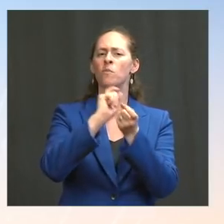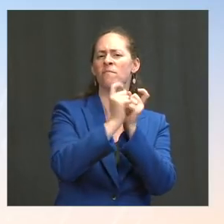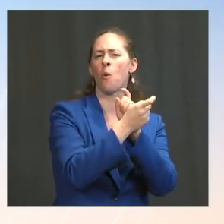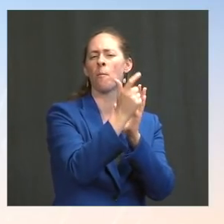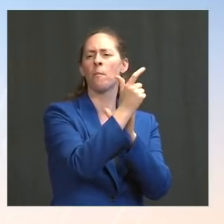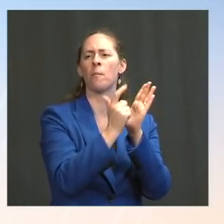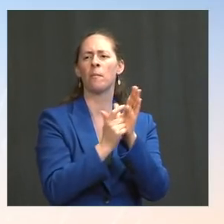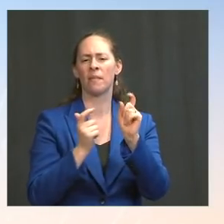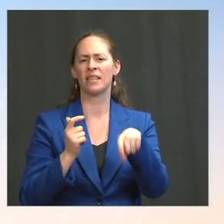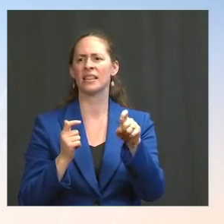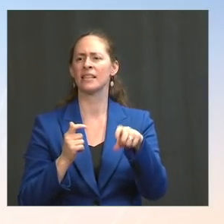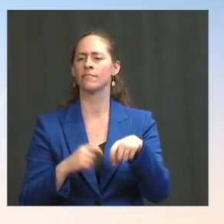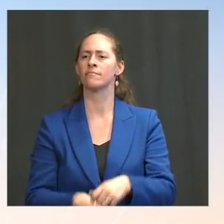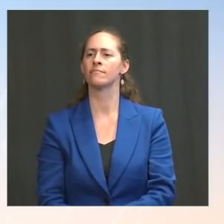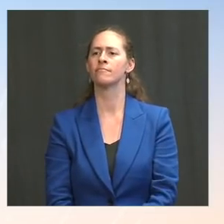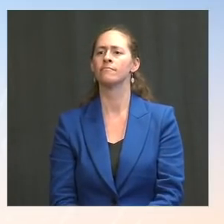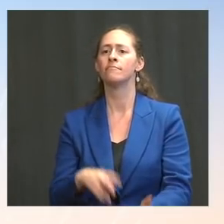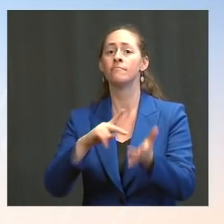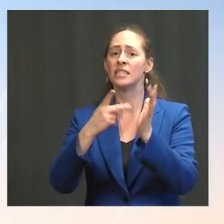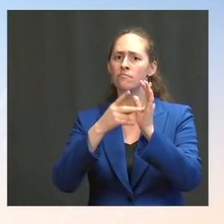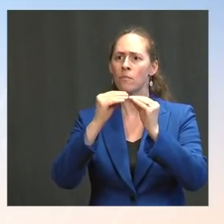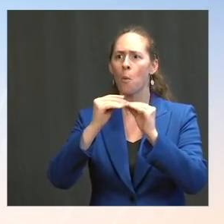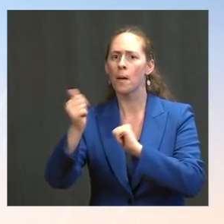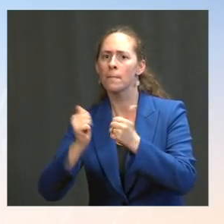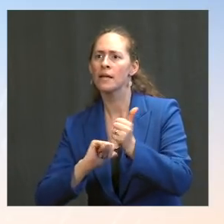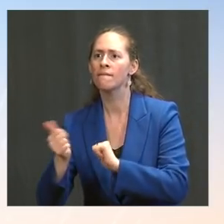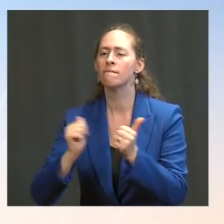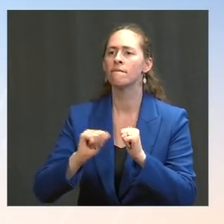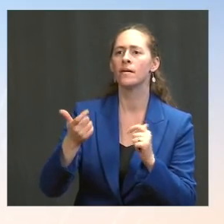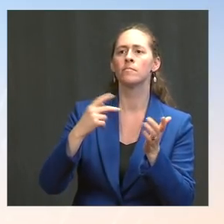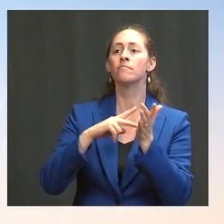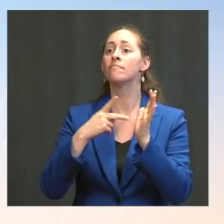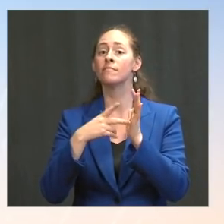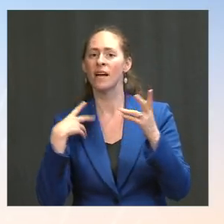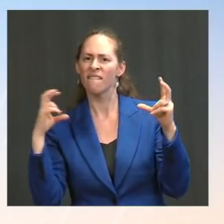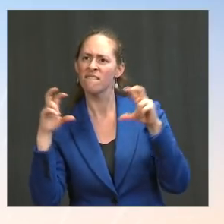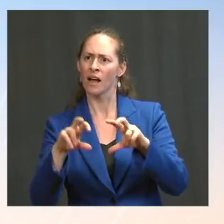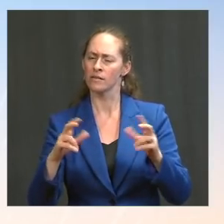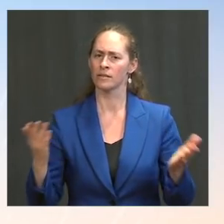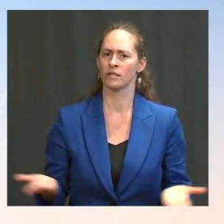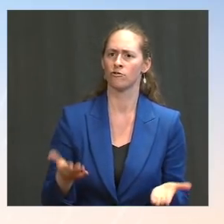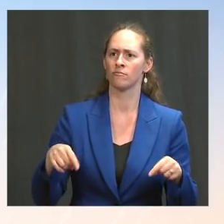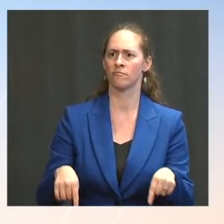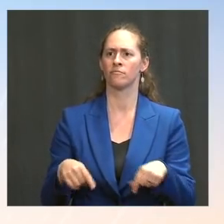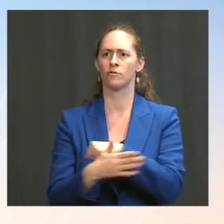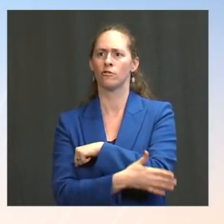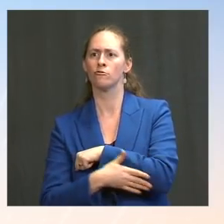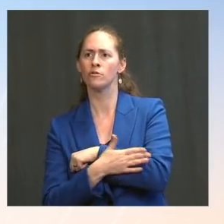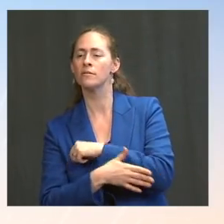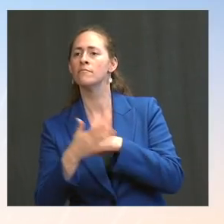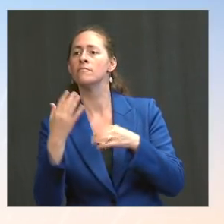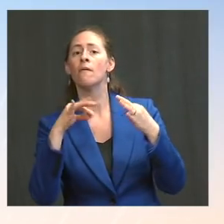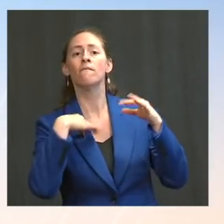by making it more attractive to invest here in the United States rather than invest in shifting production